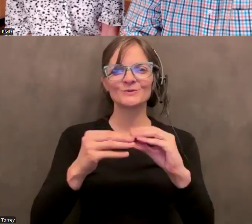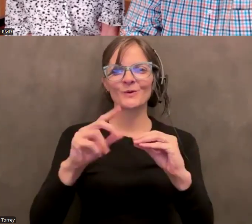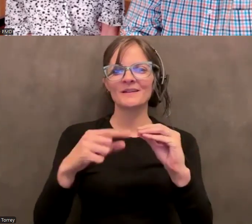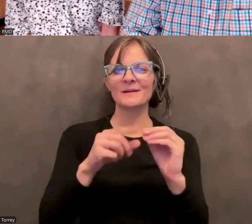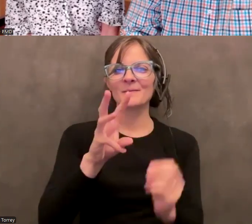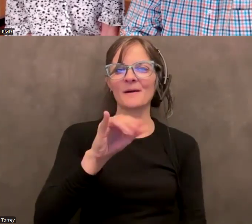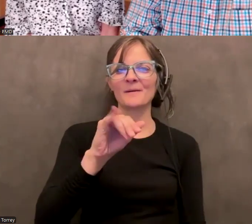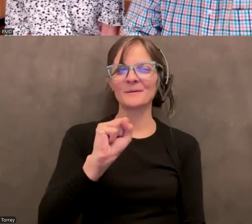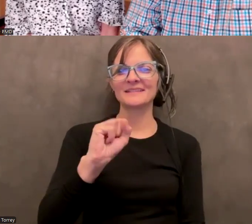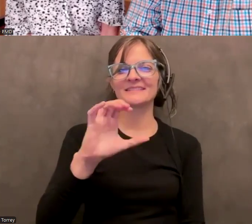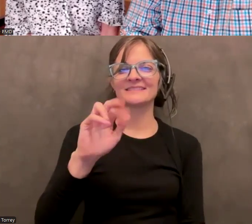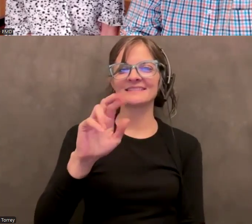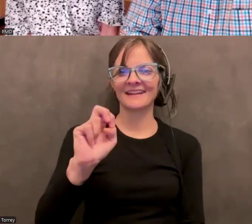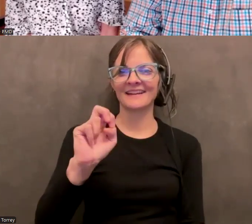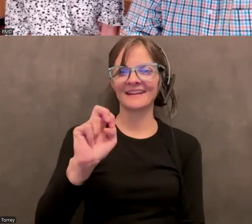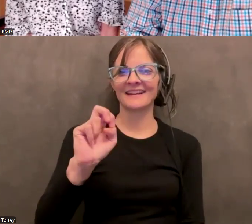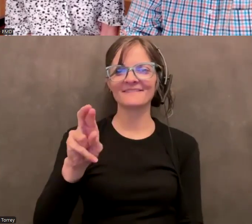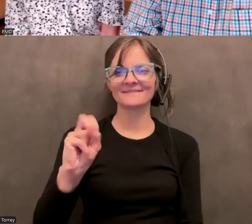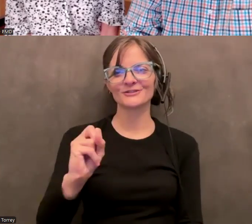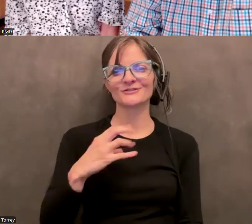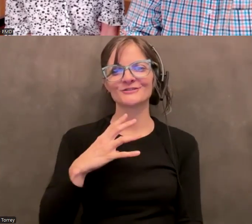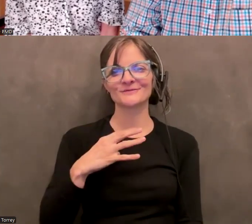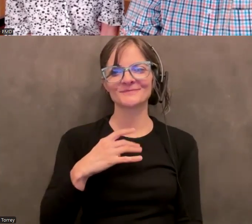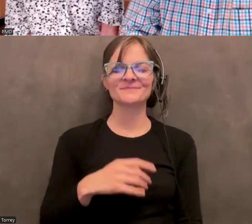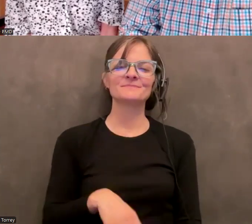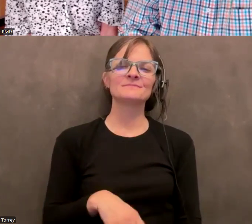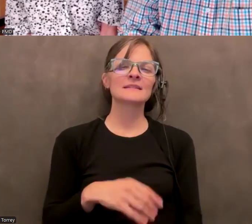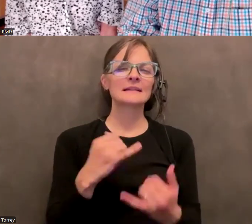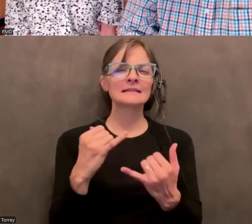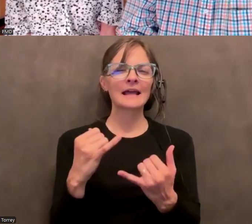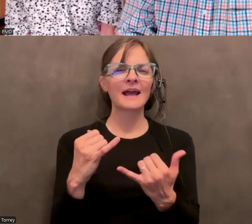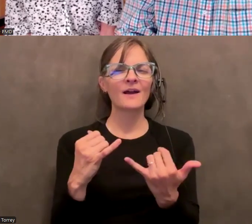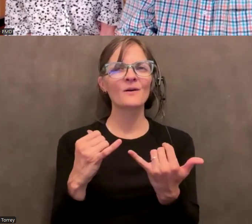just a couple of themes that really struck me today. The first was the way you all were able